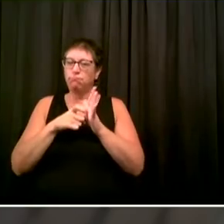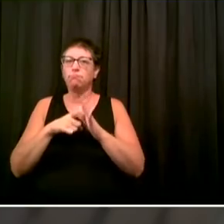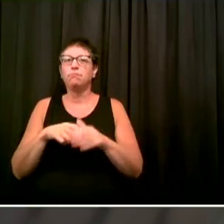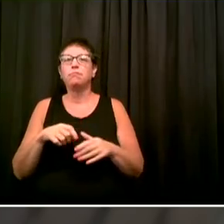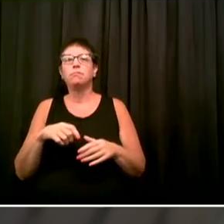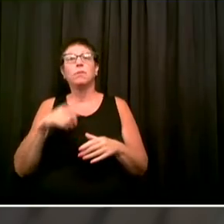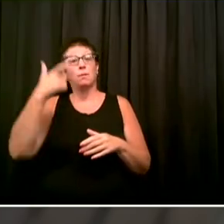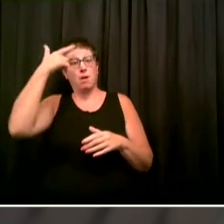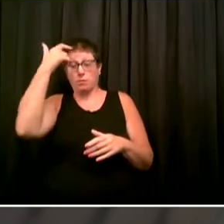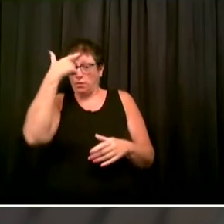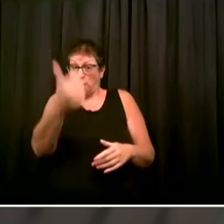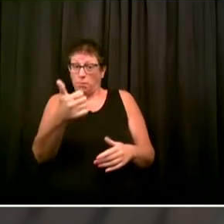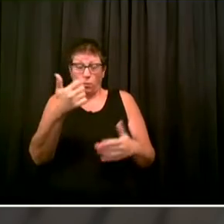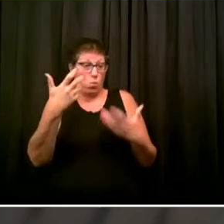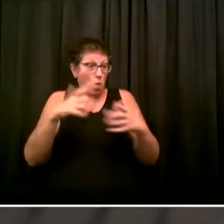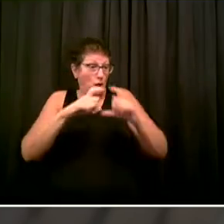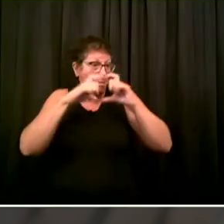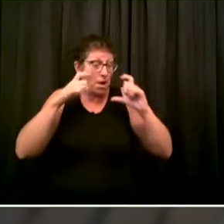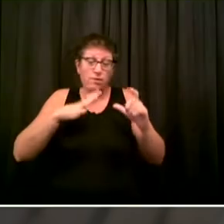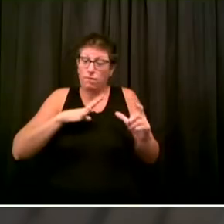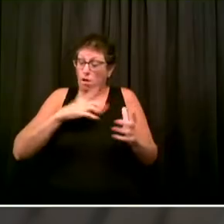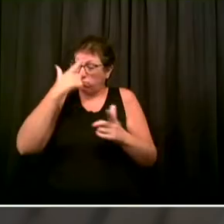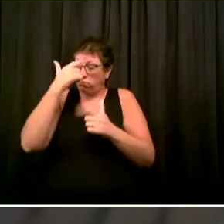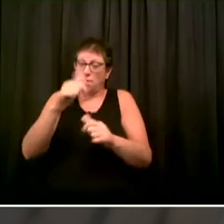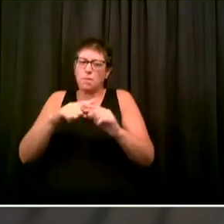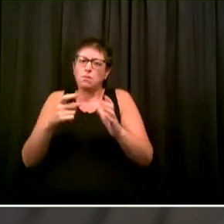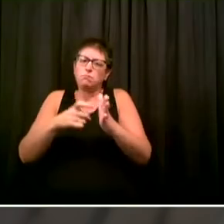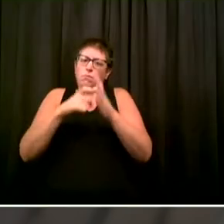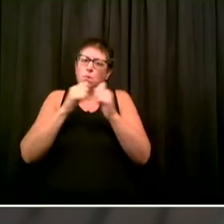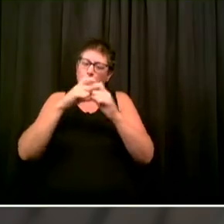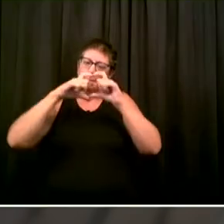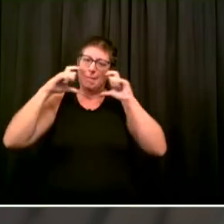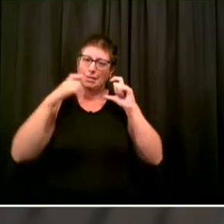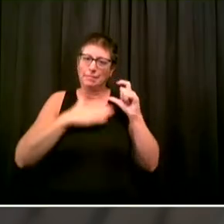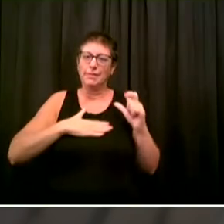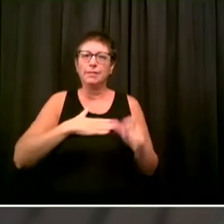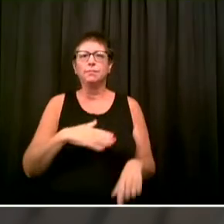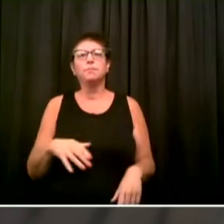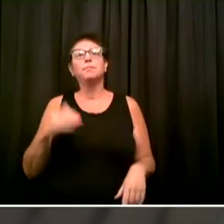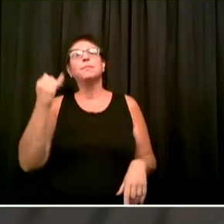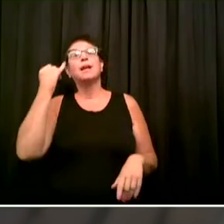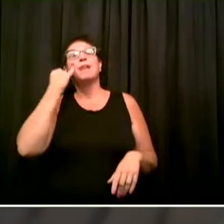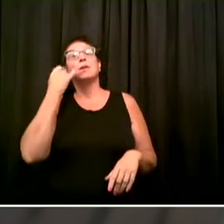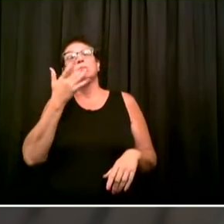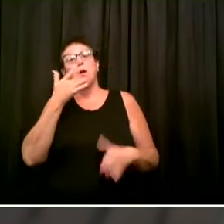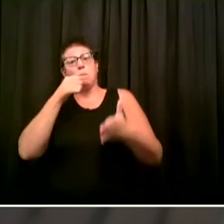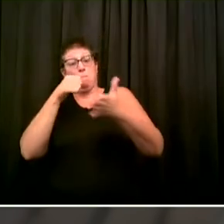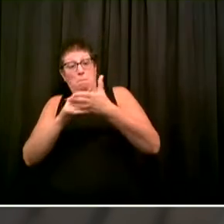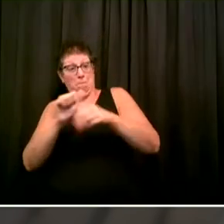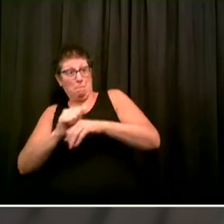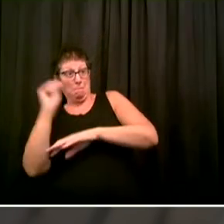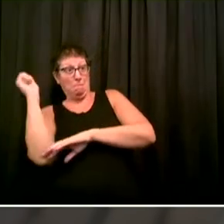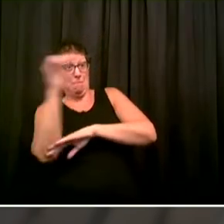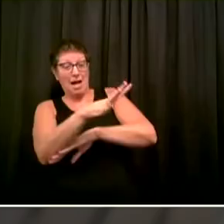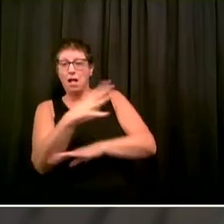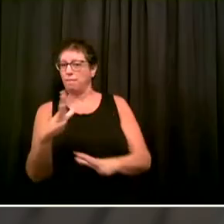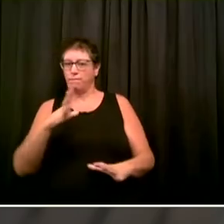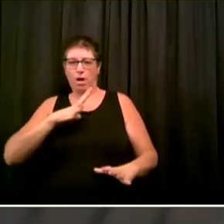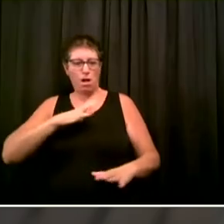NGS L BE REQUIRED. IF YOU PREFER IN PERSON WE WILL HAVTHE AT